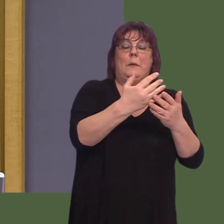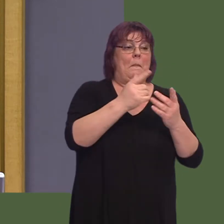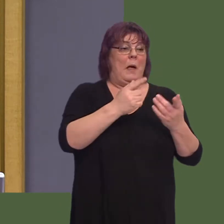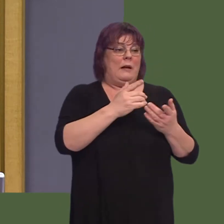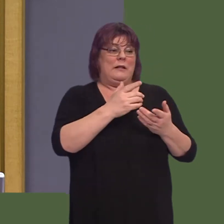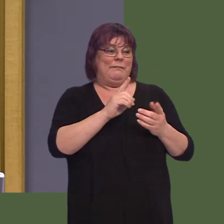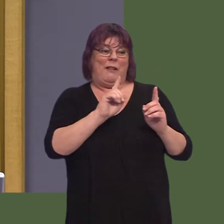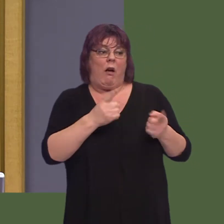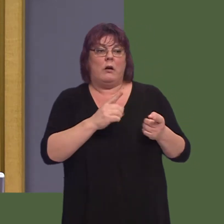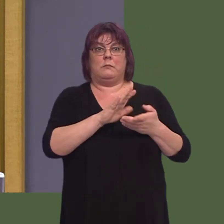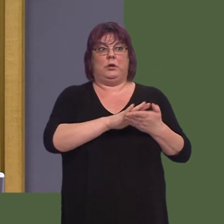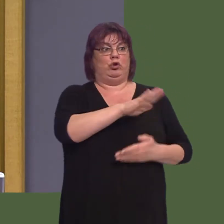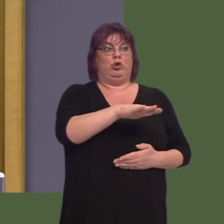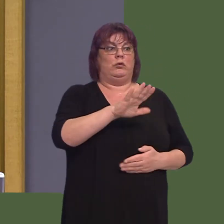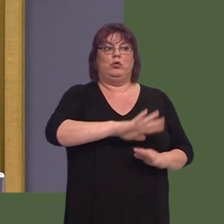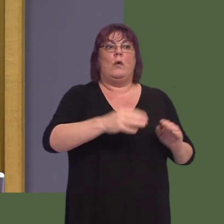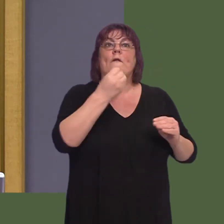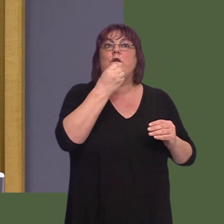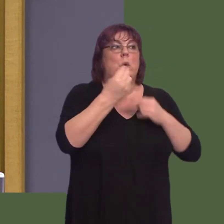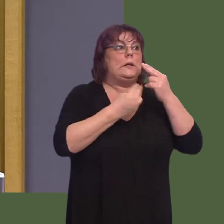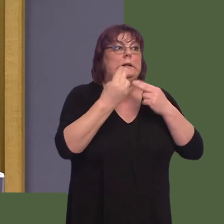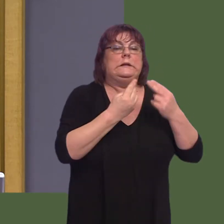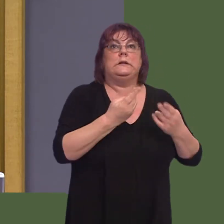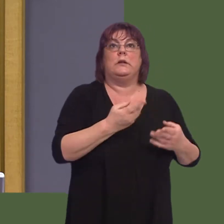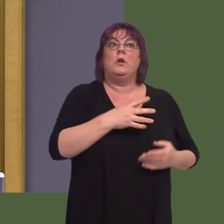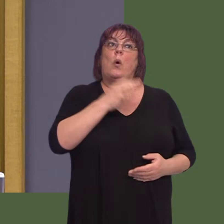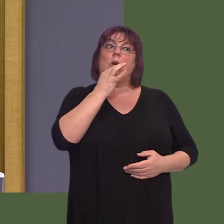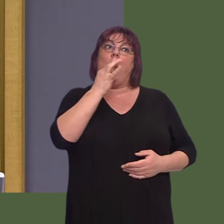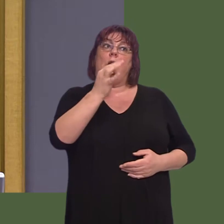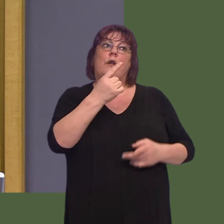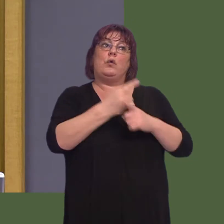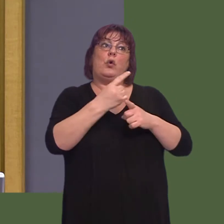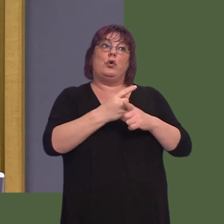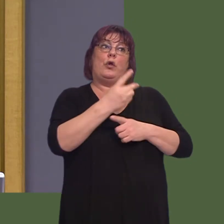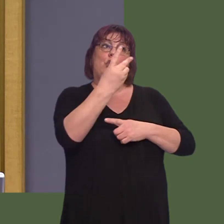I therefore respectfully ask you, First Minister, if you could have a word with your two Cabinet